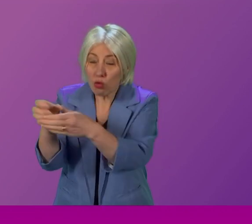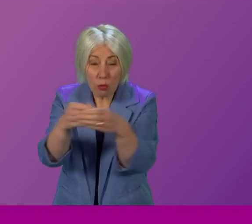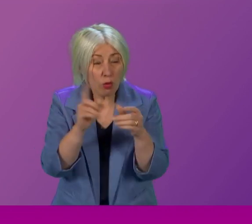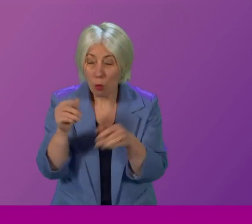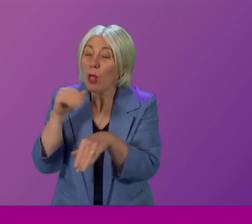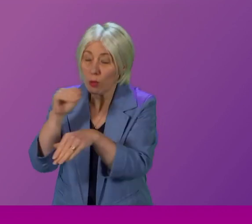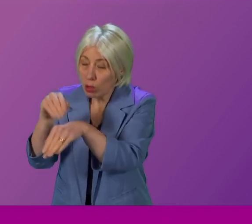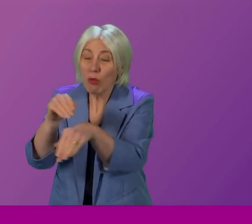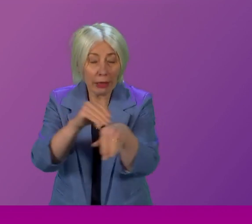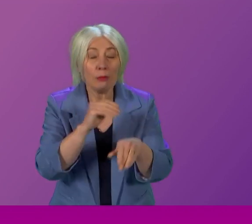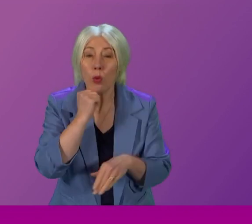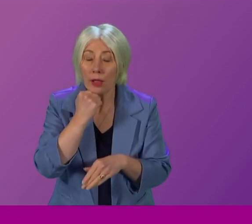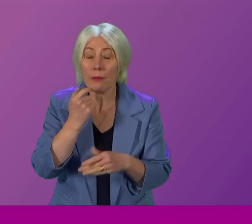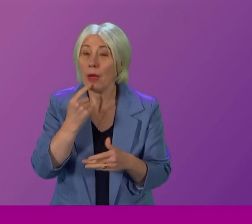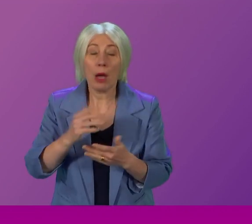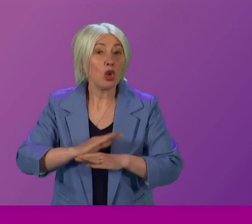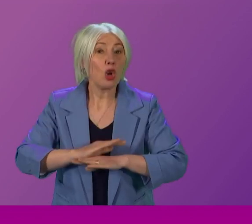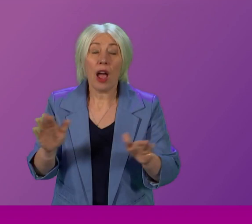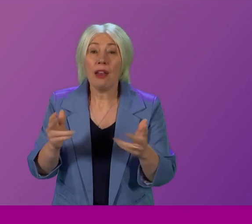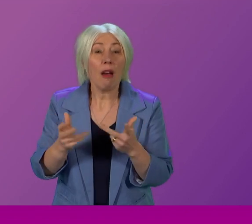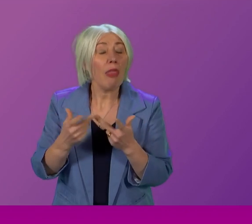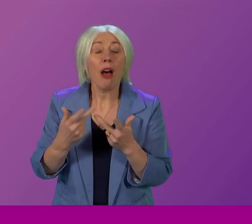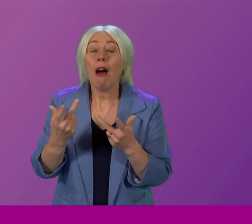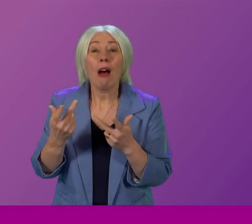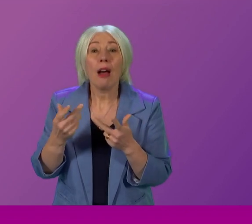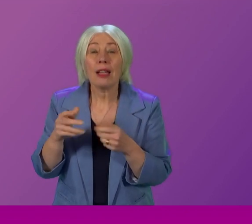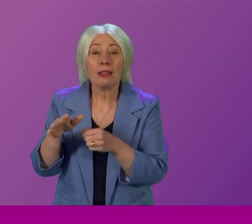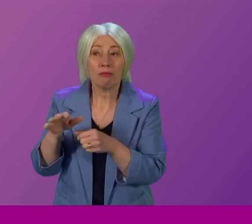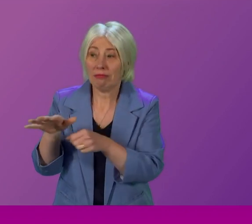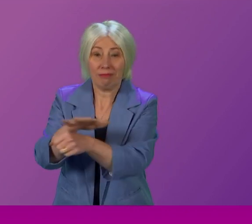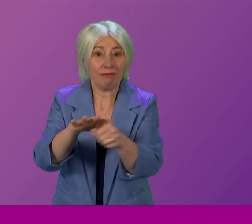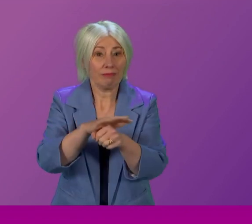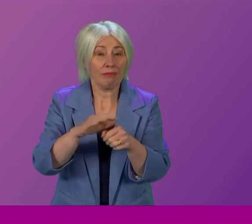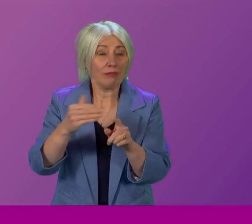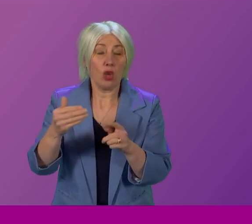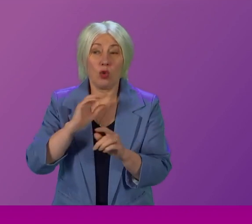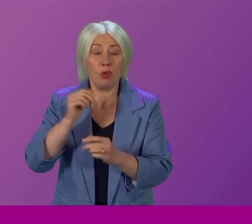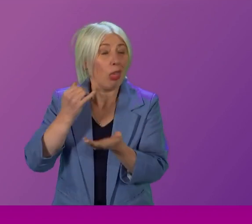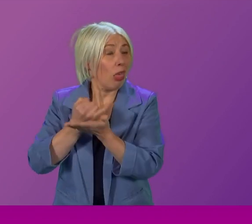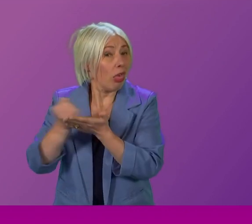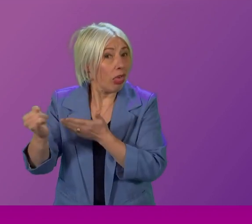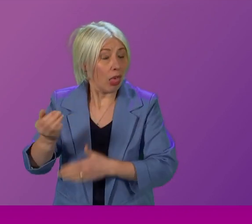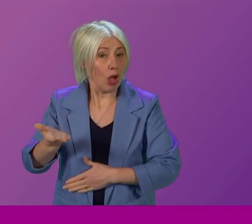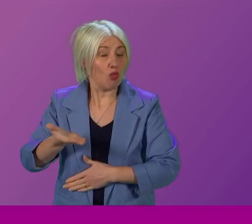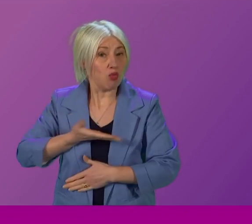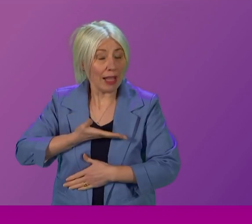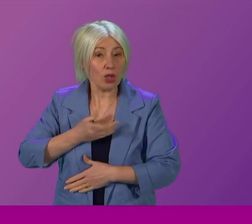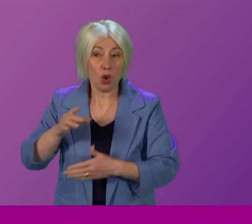no other circumstances do we accept the stigmatisation and denial of rights to the whole group, and we should not do that here.